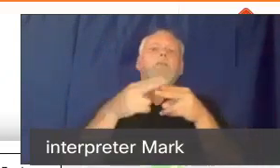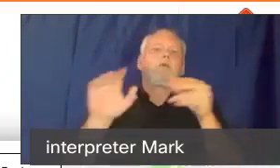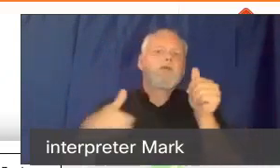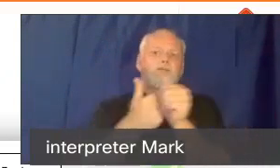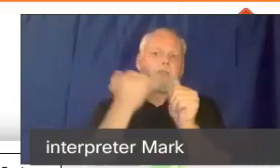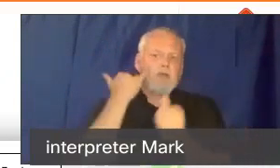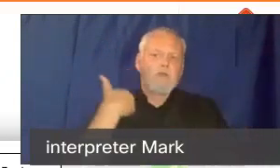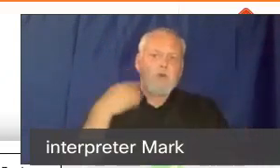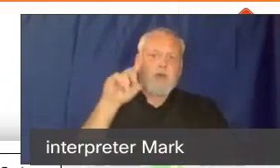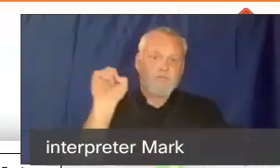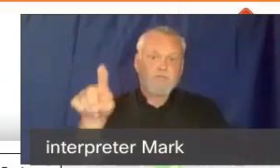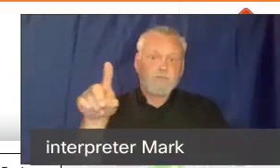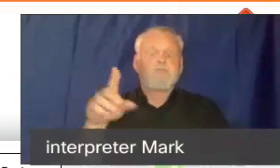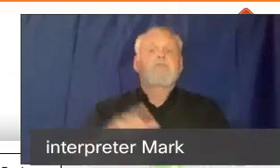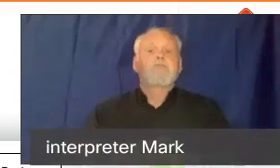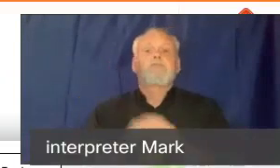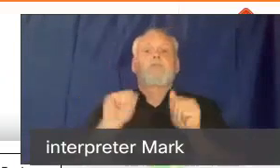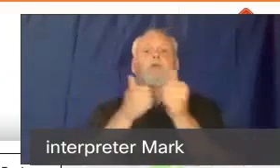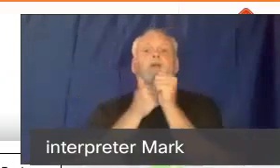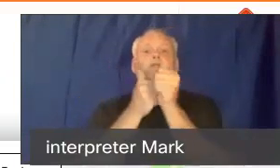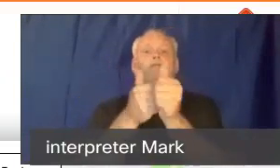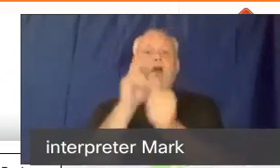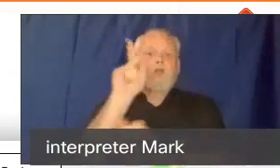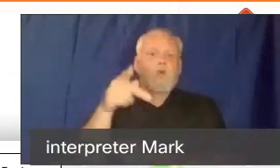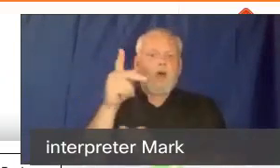Um, you can follow up directly with me.